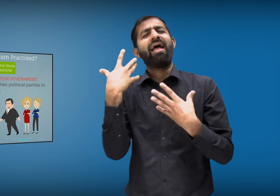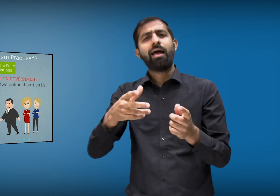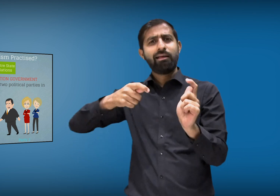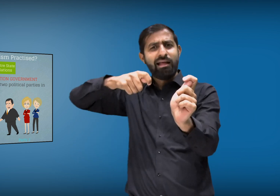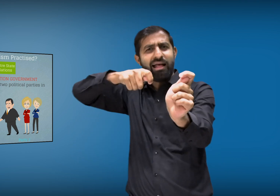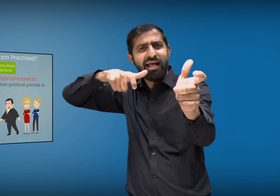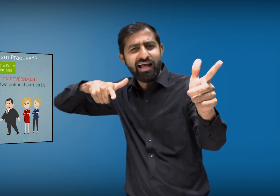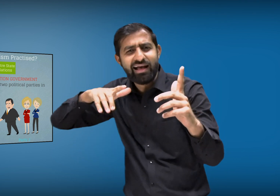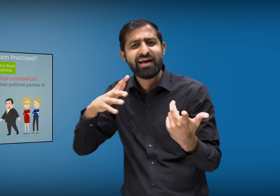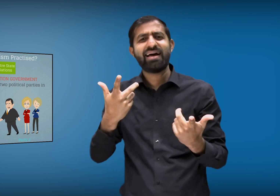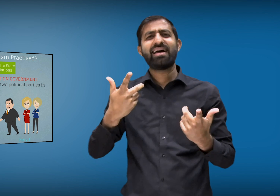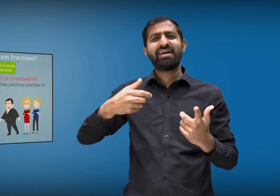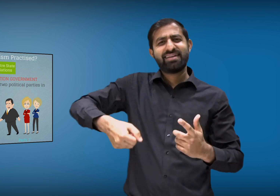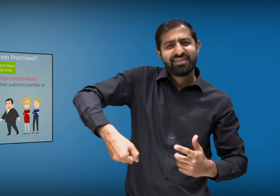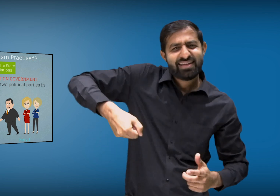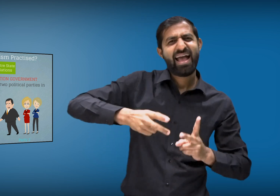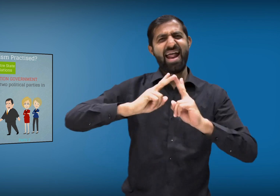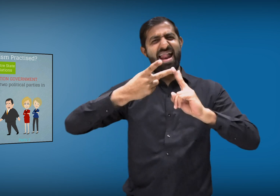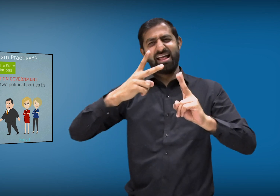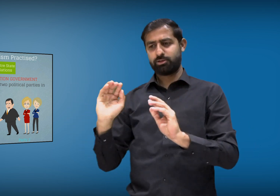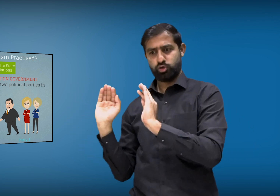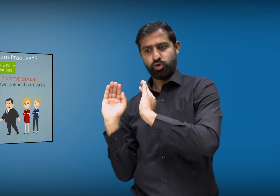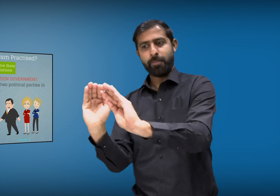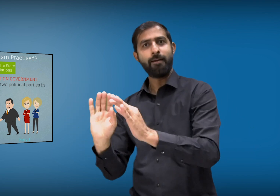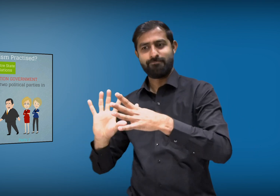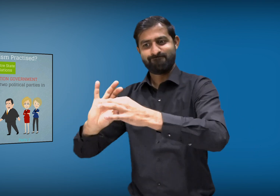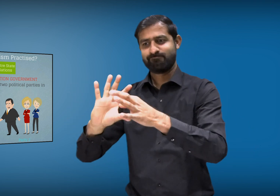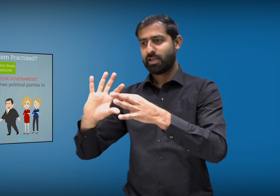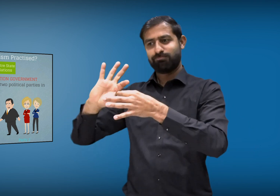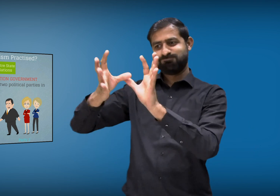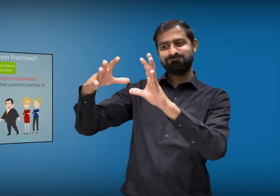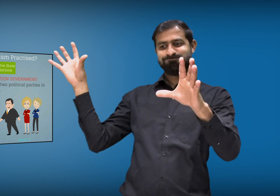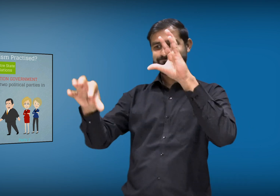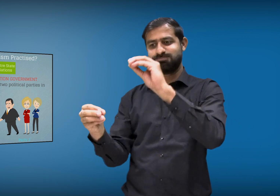seats or representatives. The other political parties may not have equal